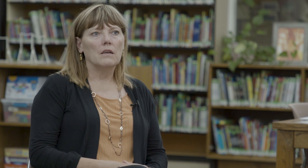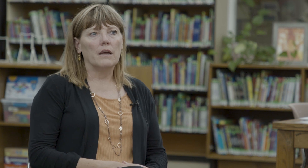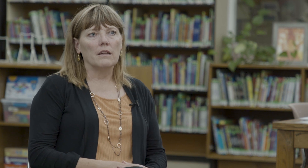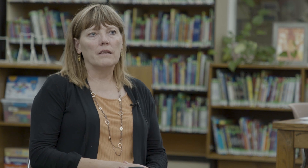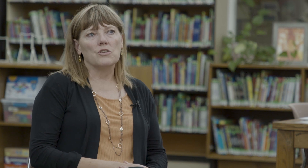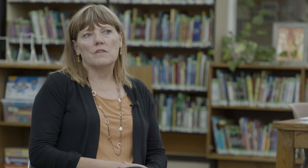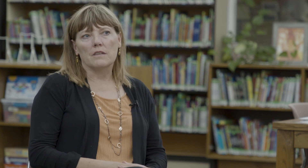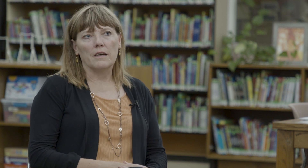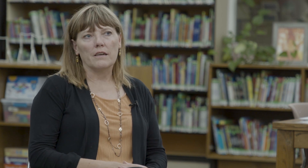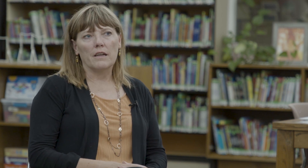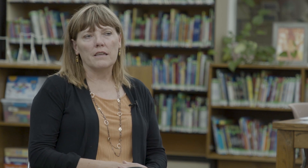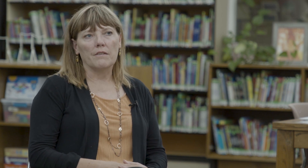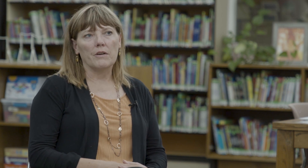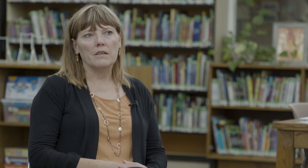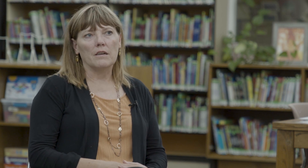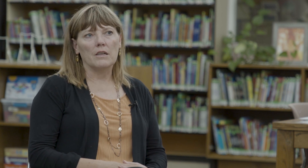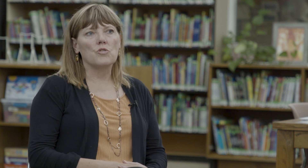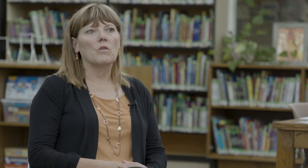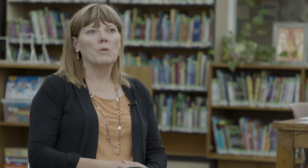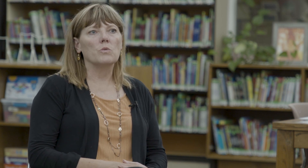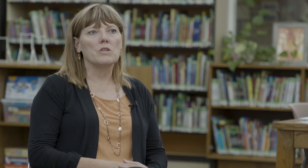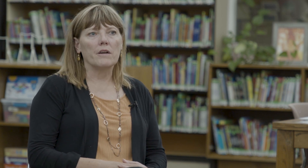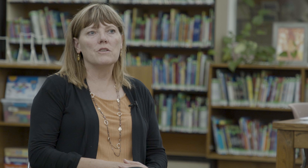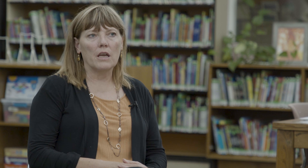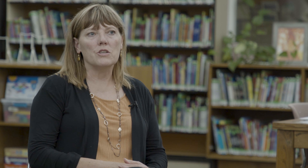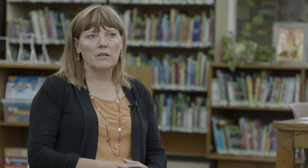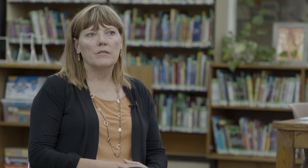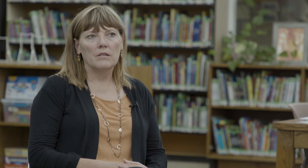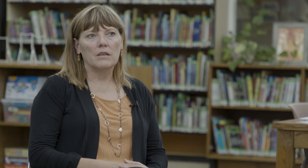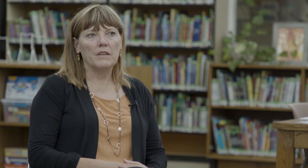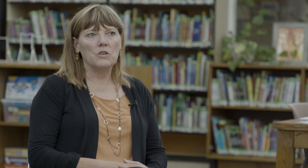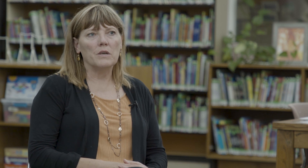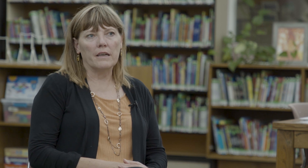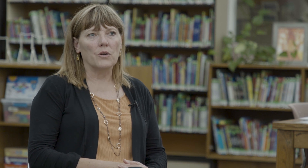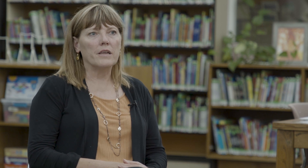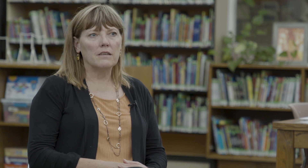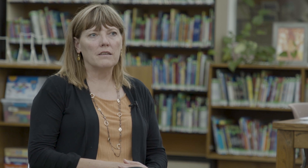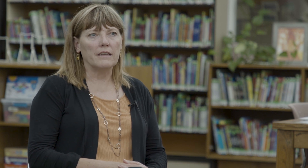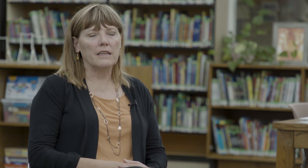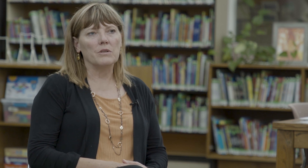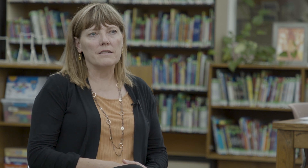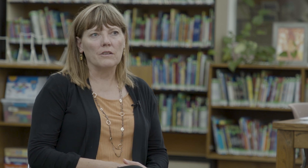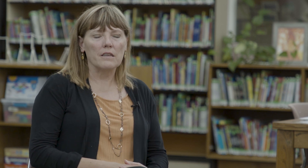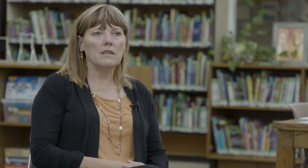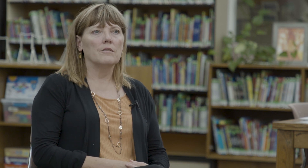and that's just, I think, a stronger approach to their education. If they do it, they learn it, and they leave with the skills they need.